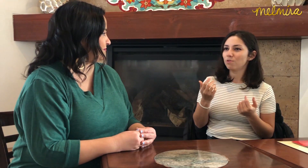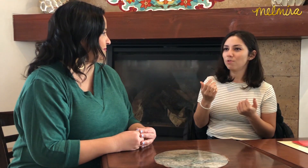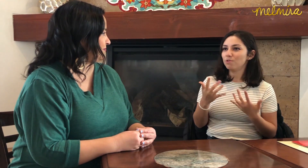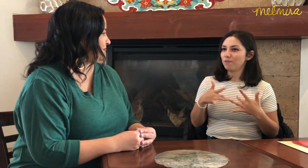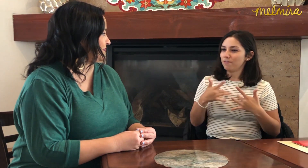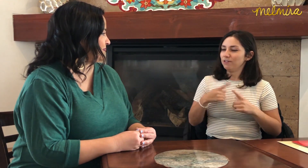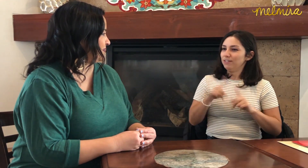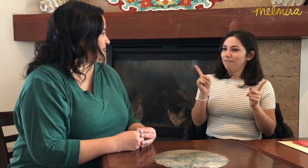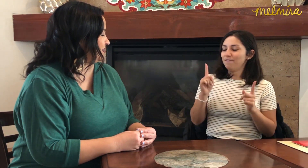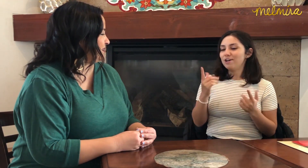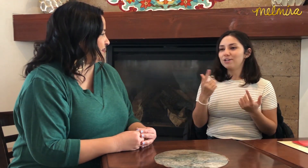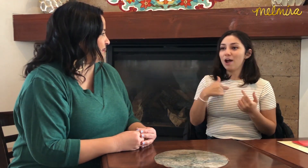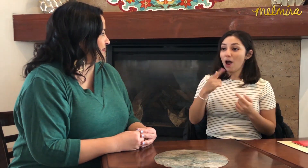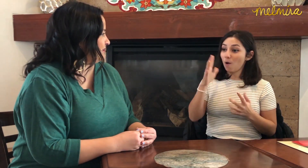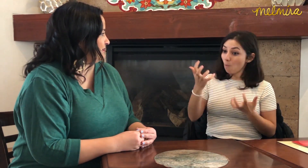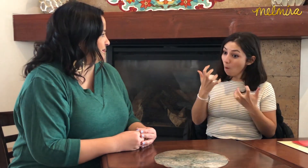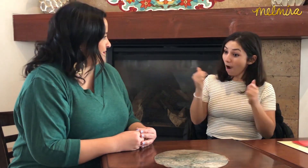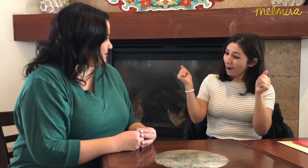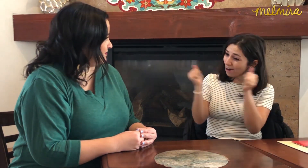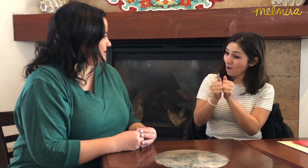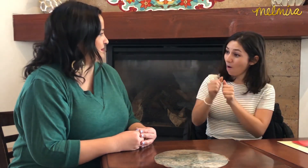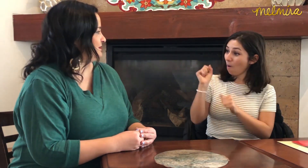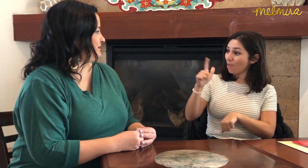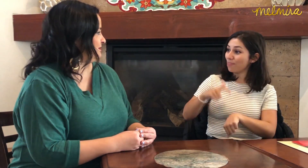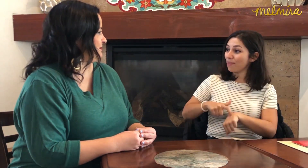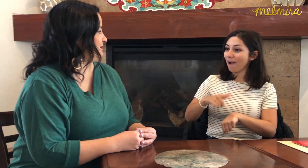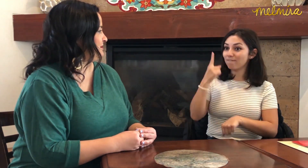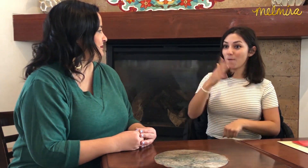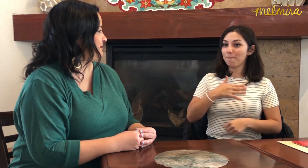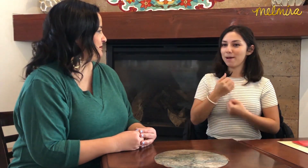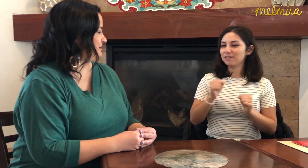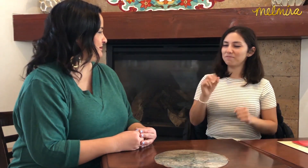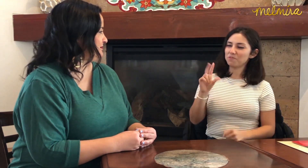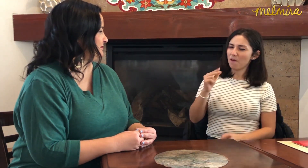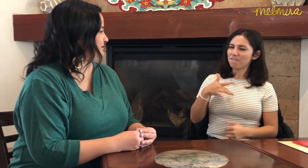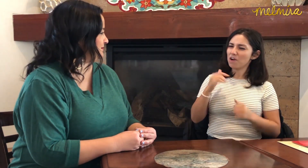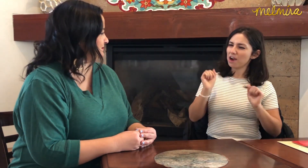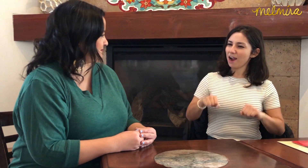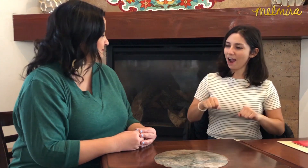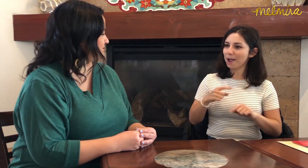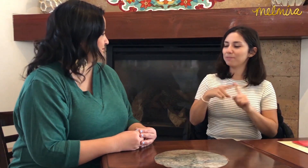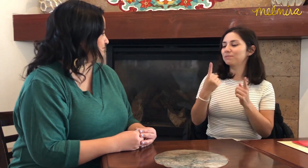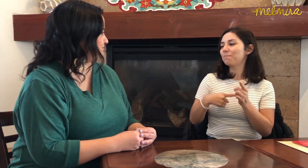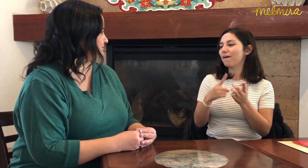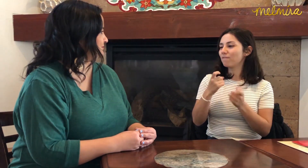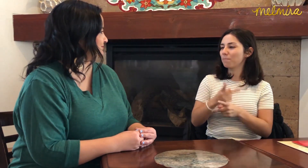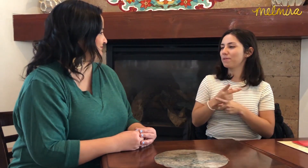It feels different. Do I want to be with someone all the time for my safety? No, I feel I can do it,